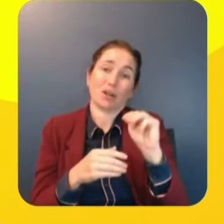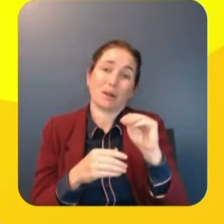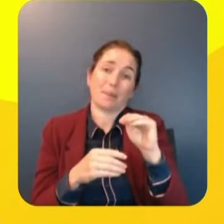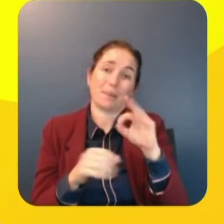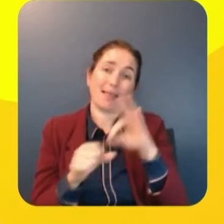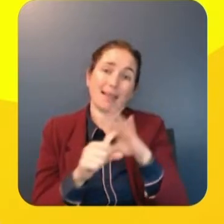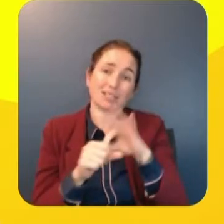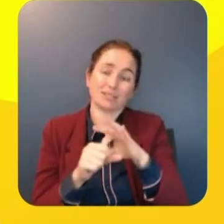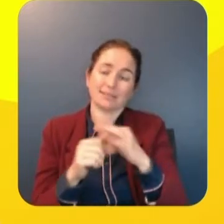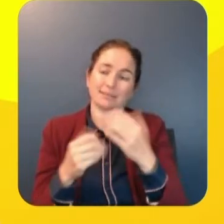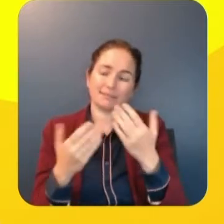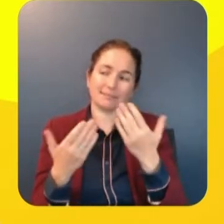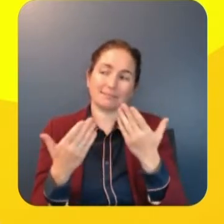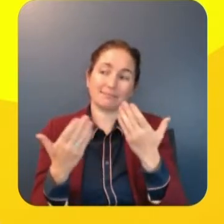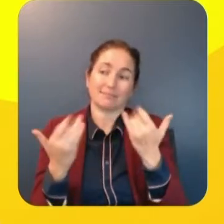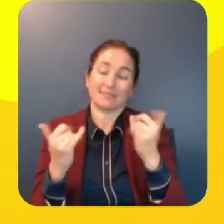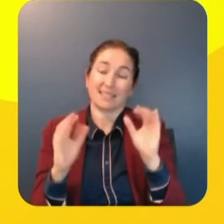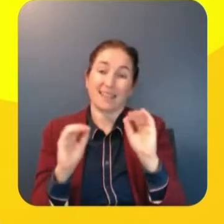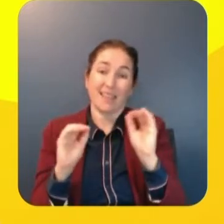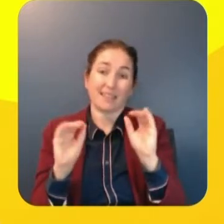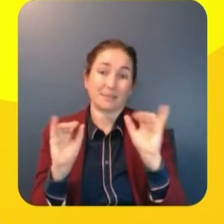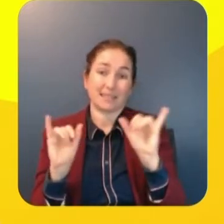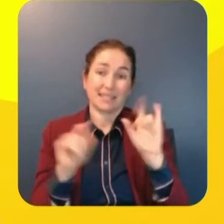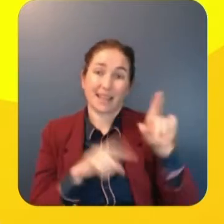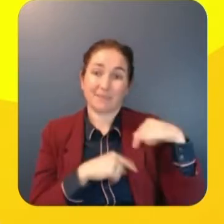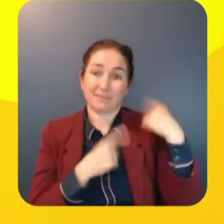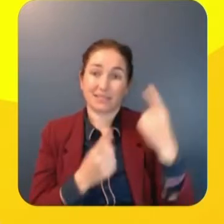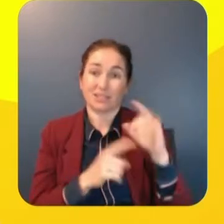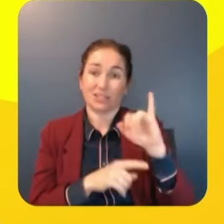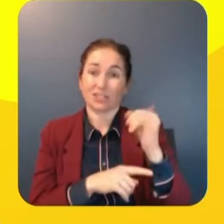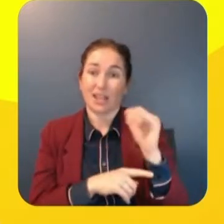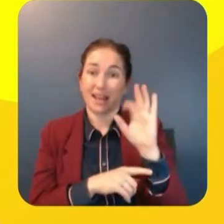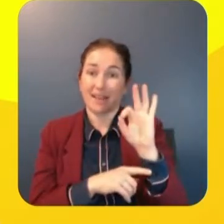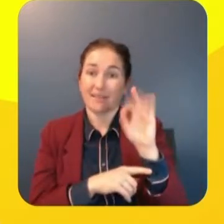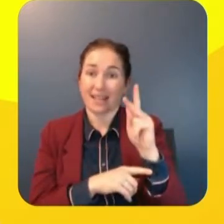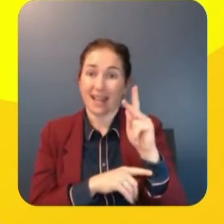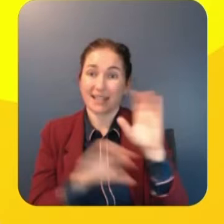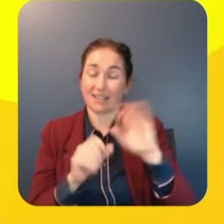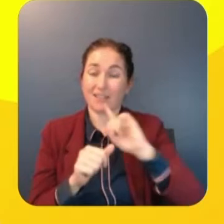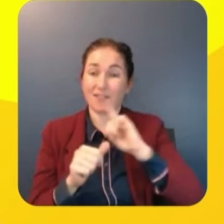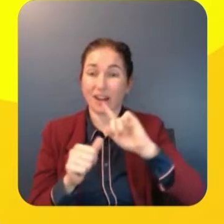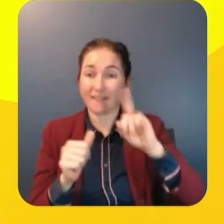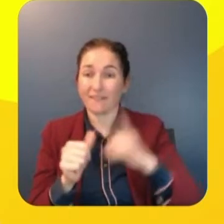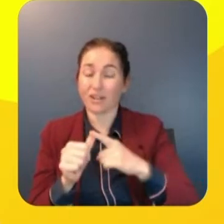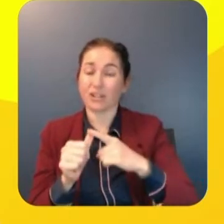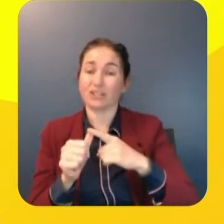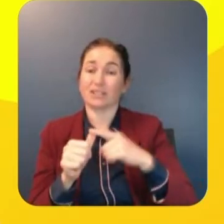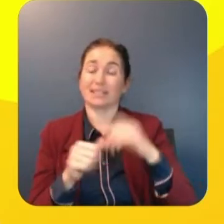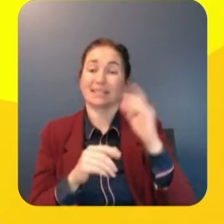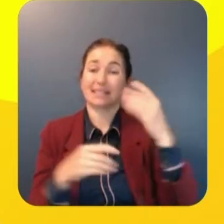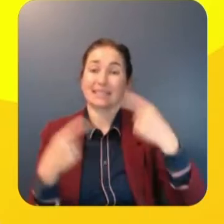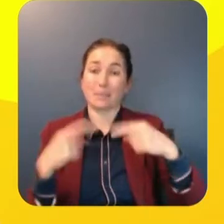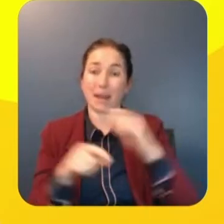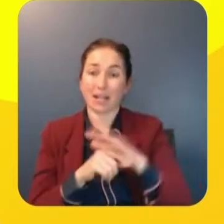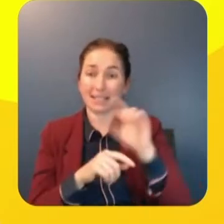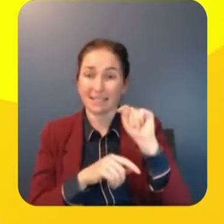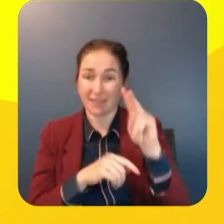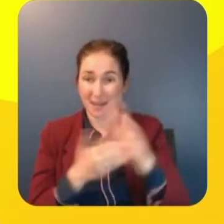Nothing's been the same since JFK did the very first televised debate. It became about what you look like, how you communicate,